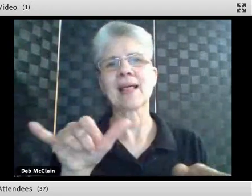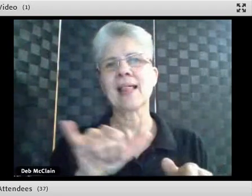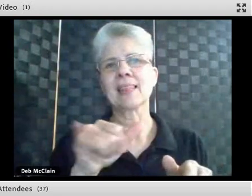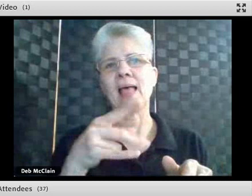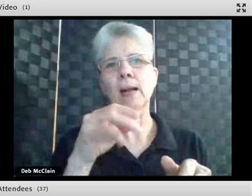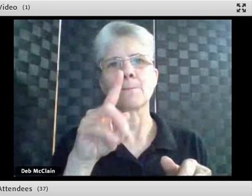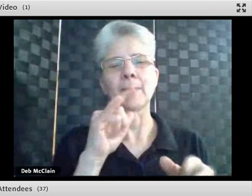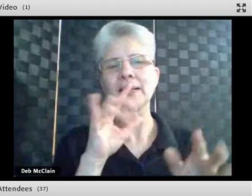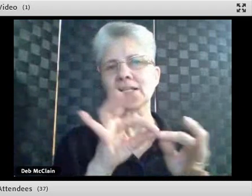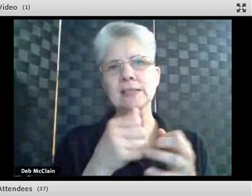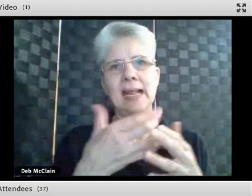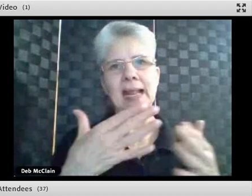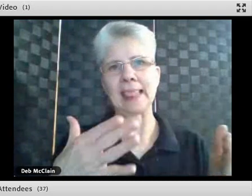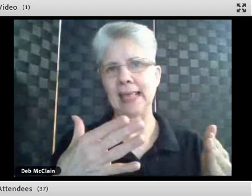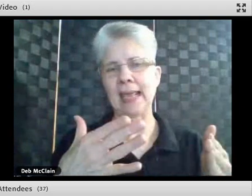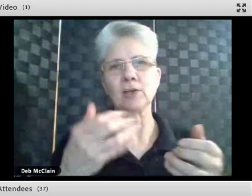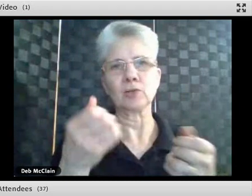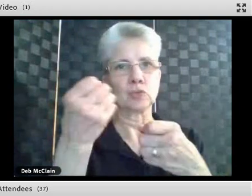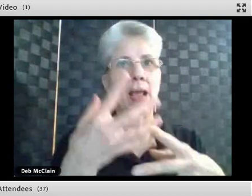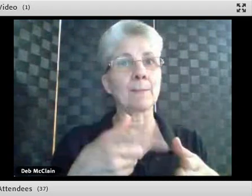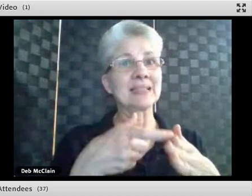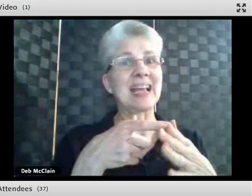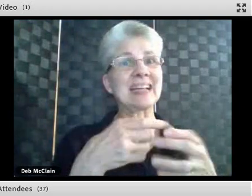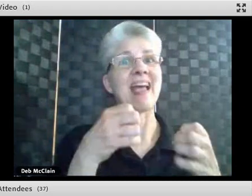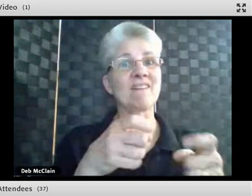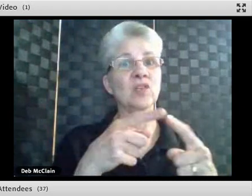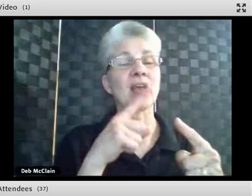It doesn't cost anything to download it, but it takes a lot of effort to actually get it up